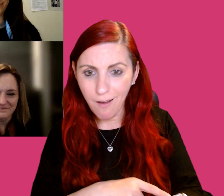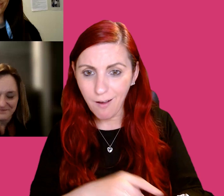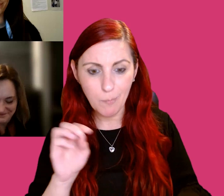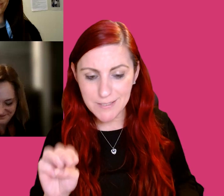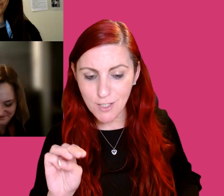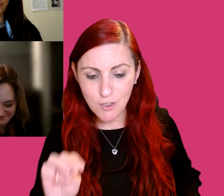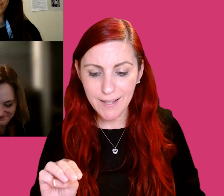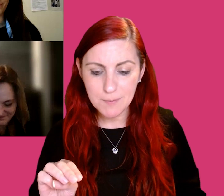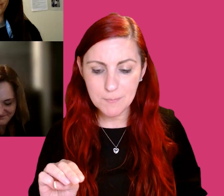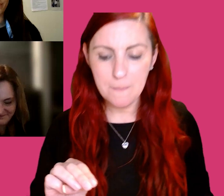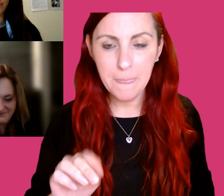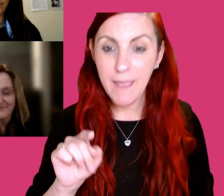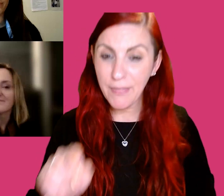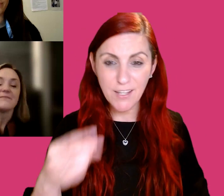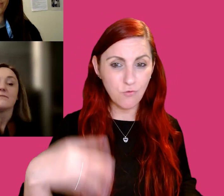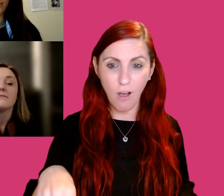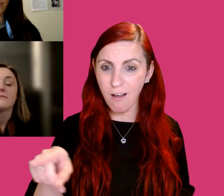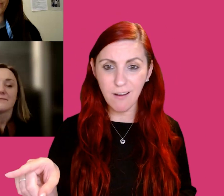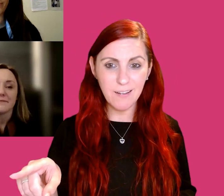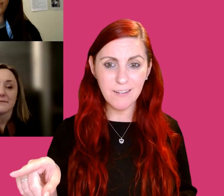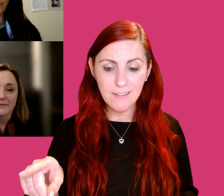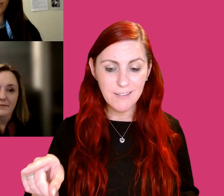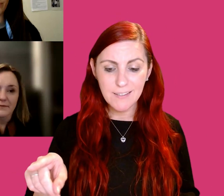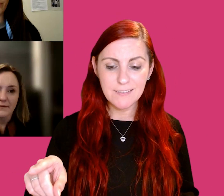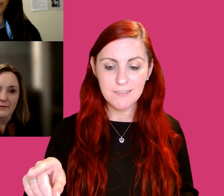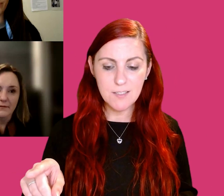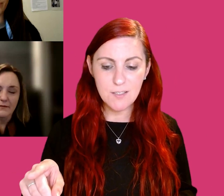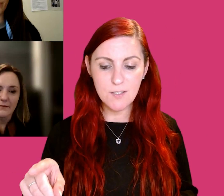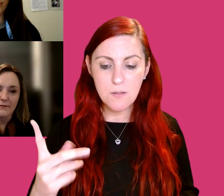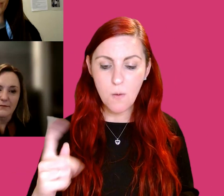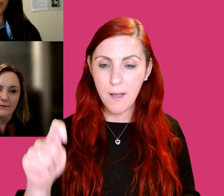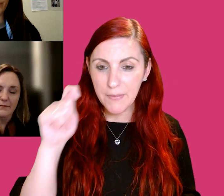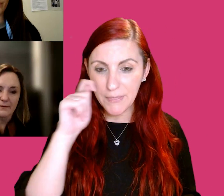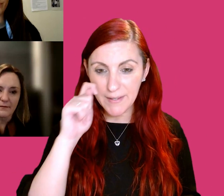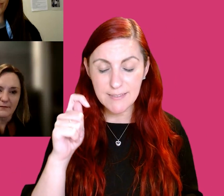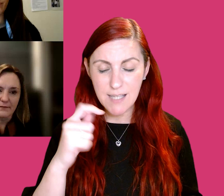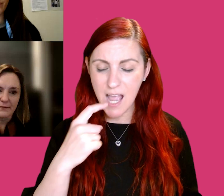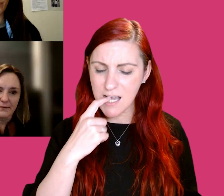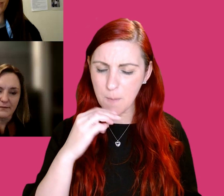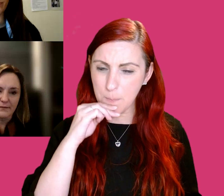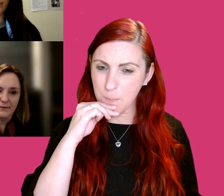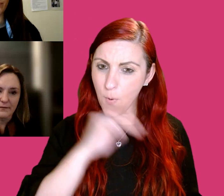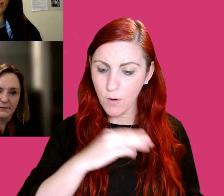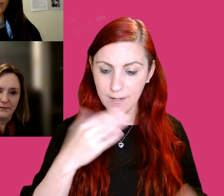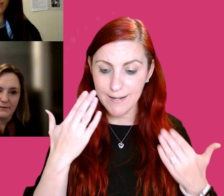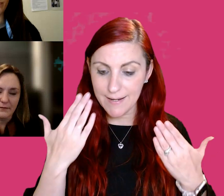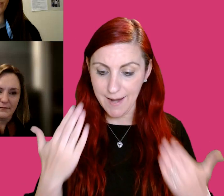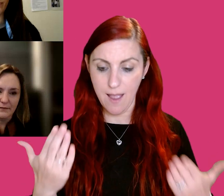and um and that's wrong um and so it's really super important just at the very design stage